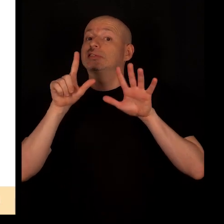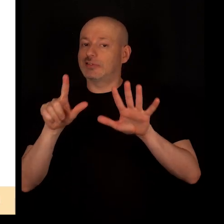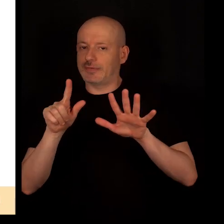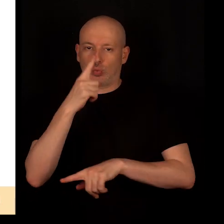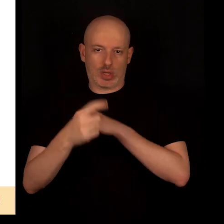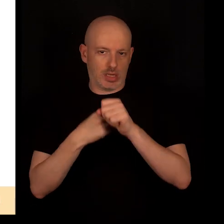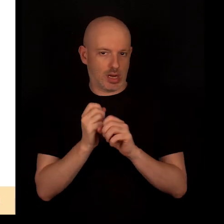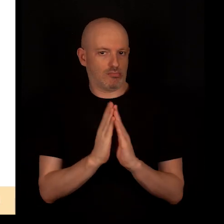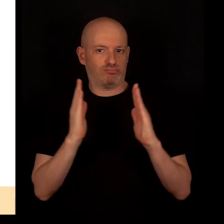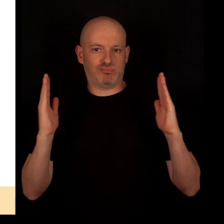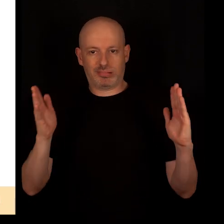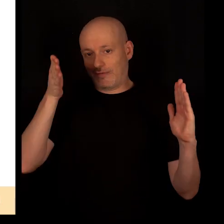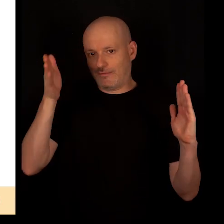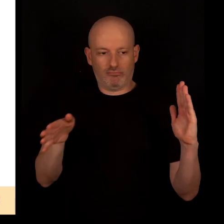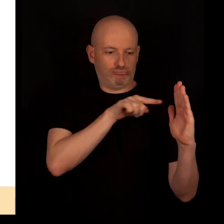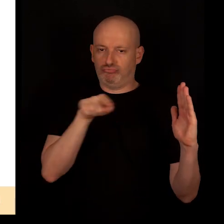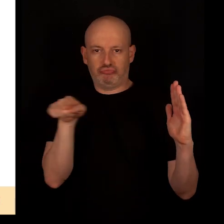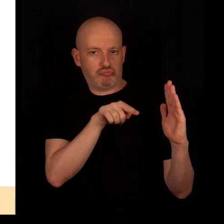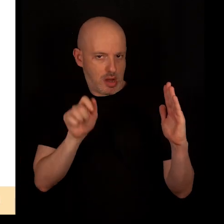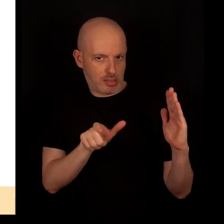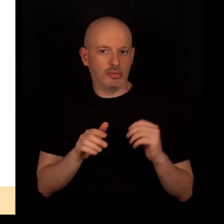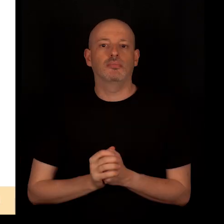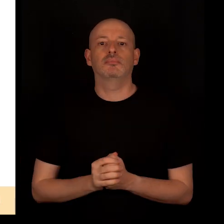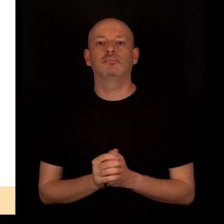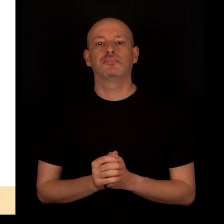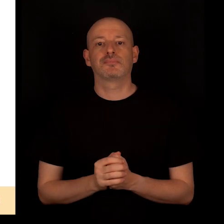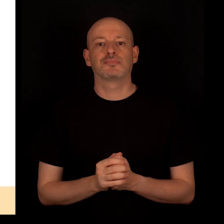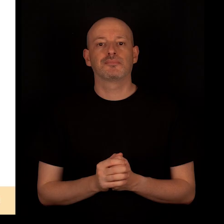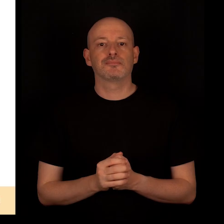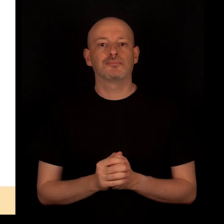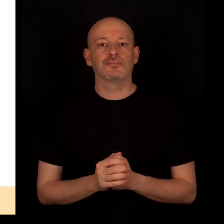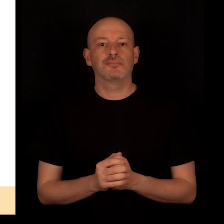and they should be finalised by the 7th of June 2027.